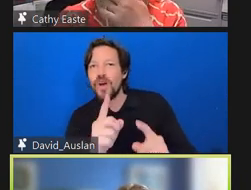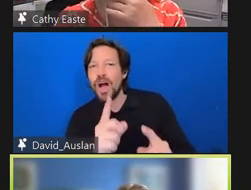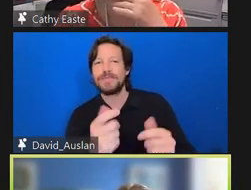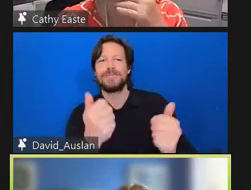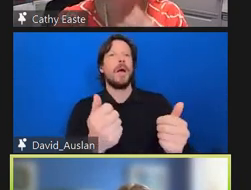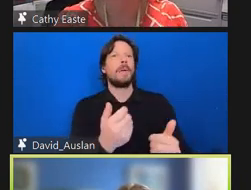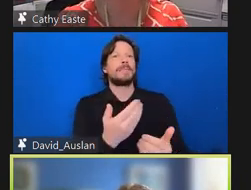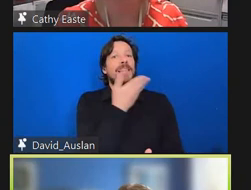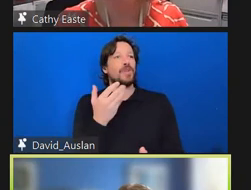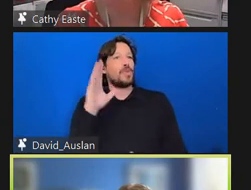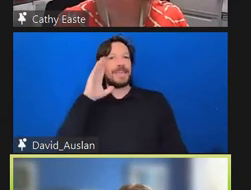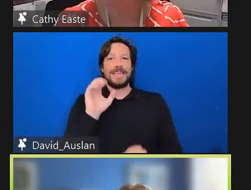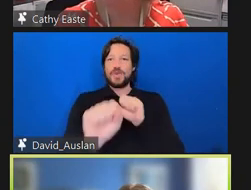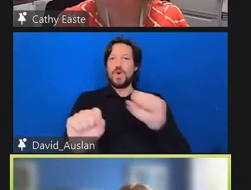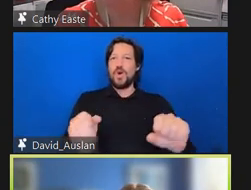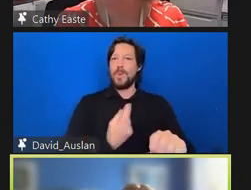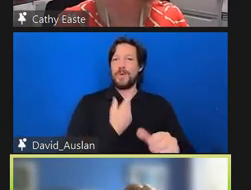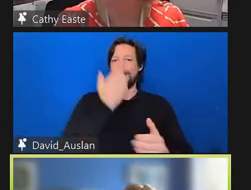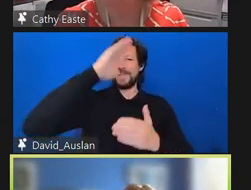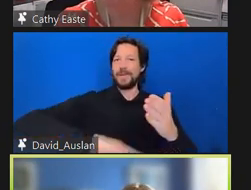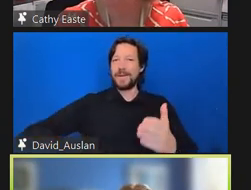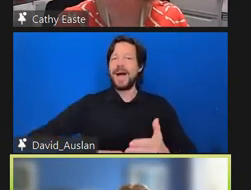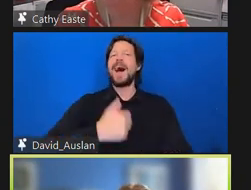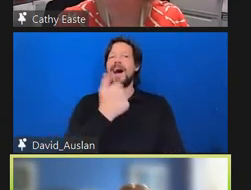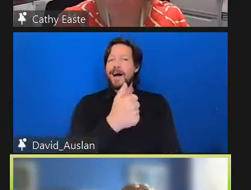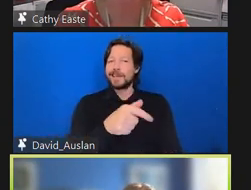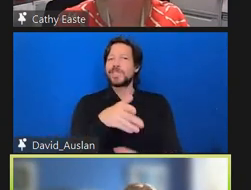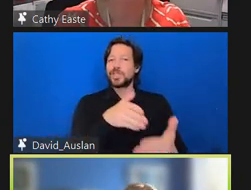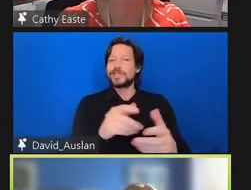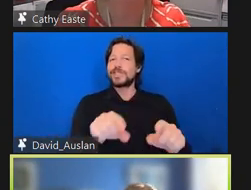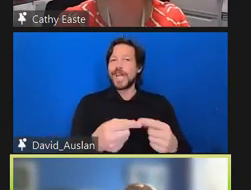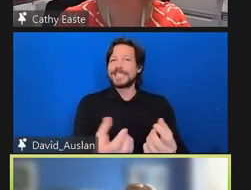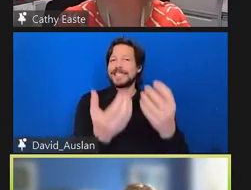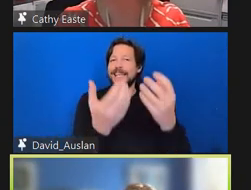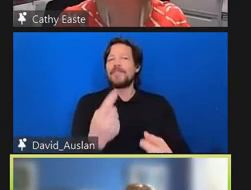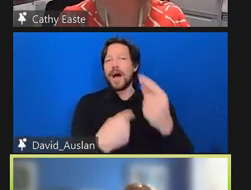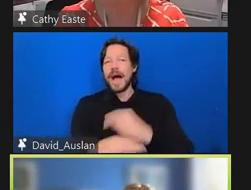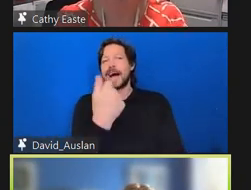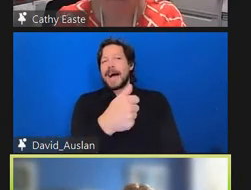experience and be reminded of some of the challenges that exist. So yeah, we've had